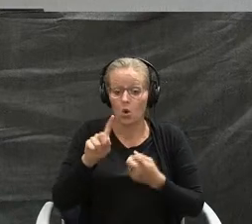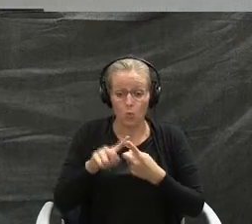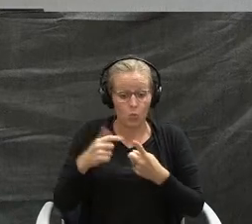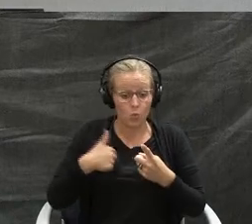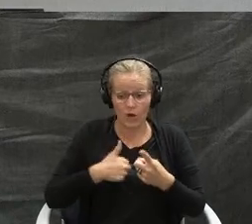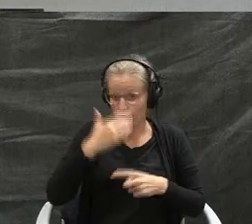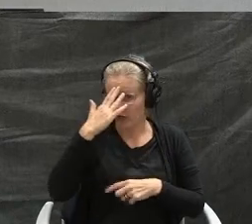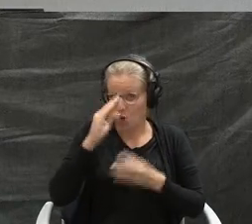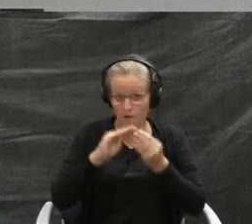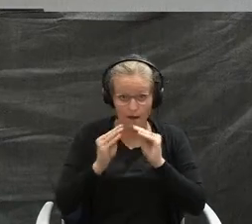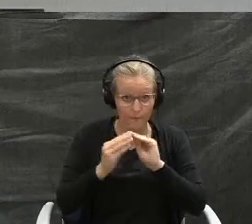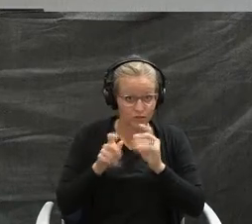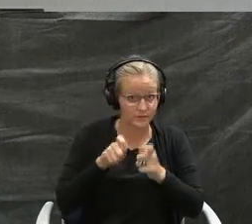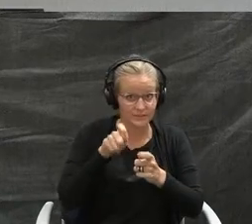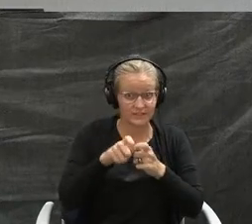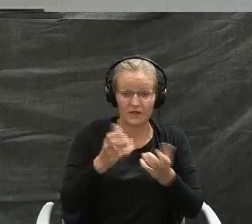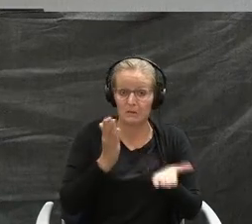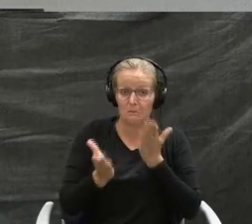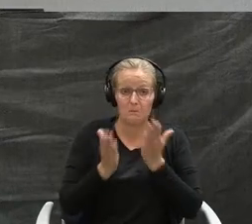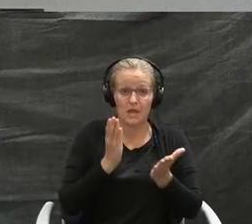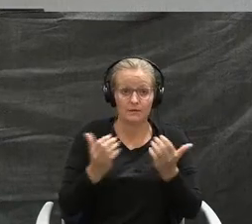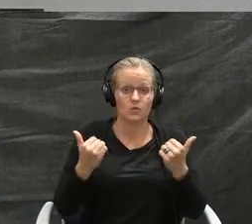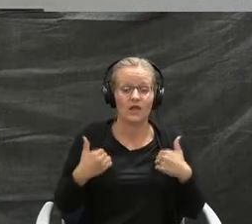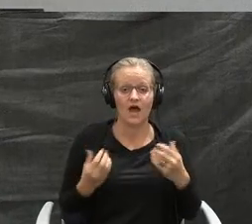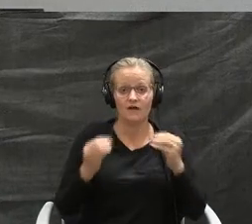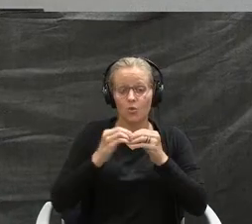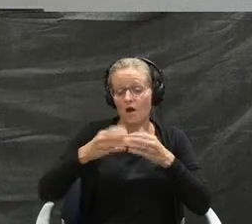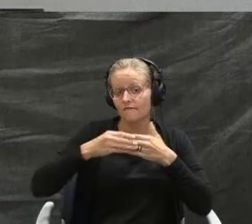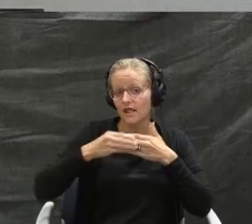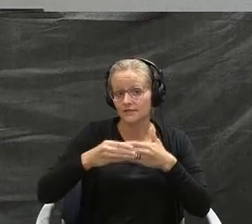flexibility to bring in more high school students at